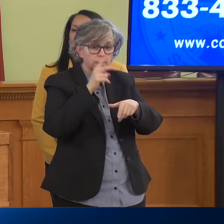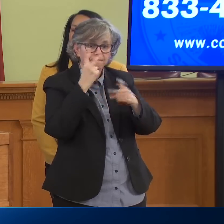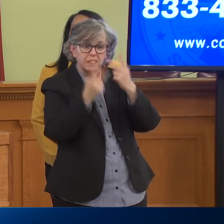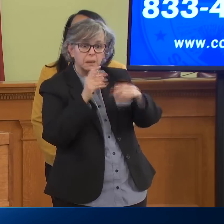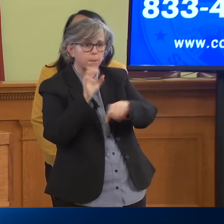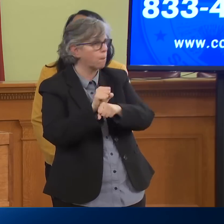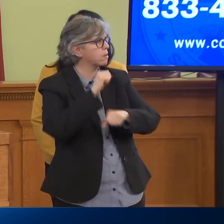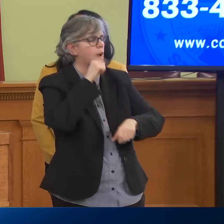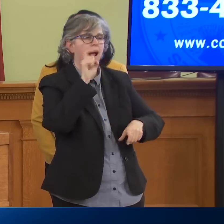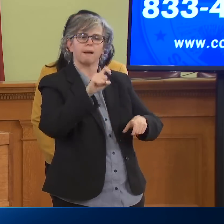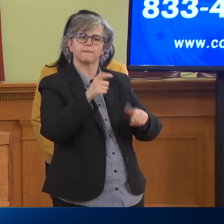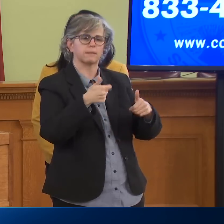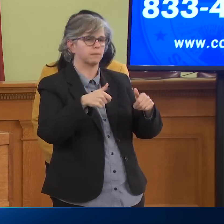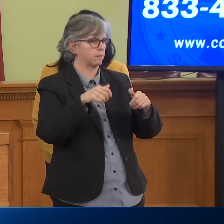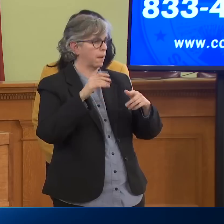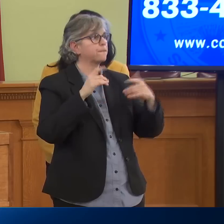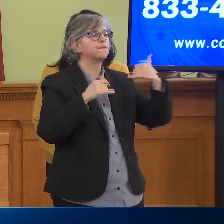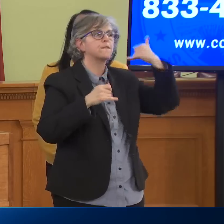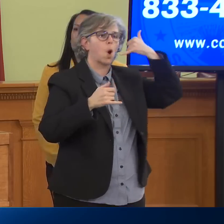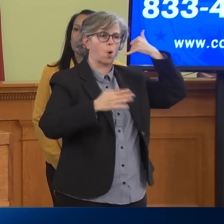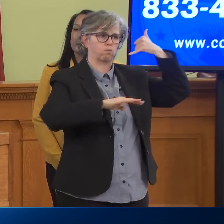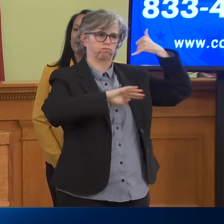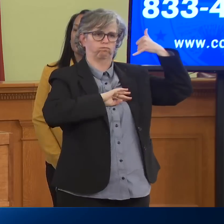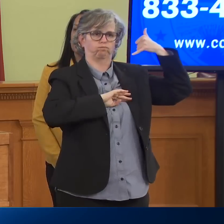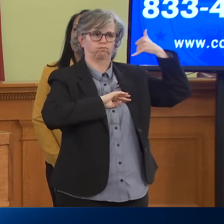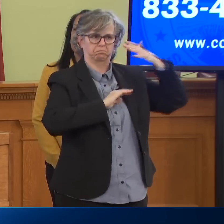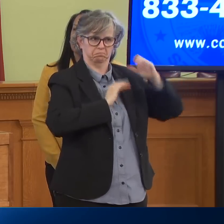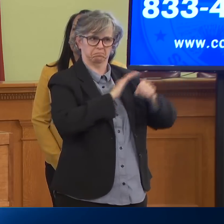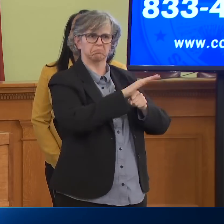BE SEEN FOR THEIR FIRST APPOINTMENT IN PERSON WITH A PROFESSIONAL.